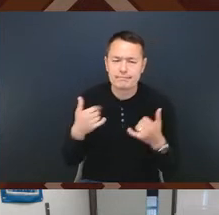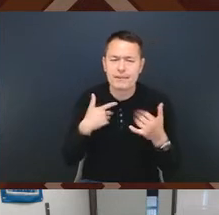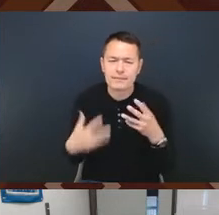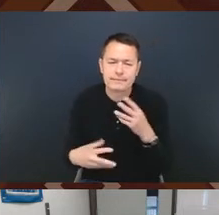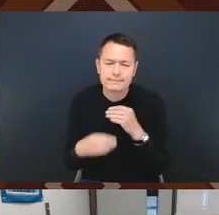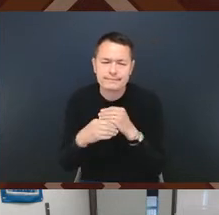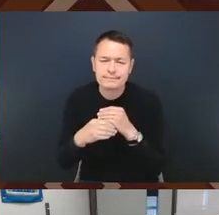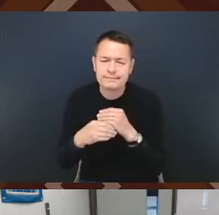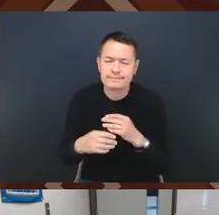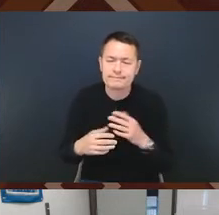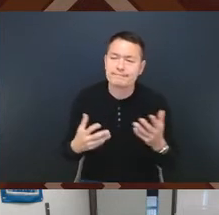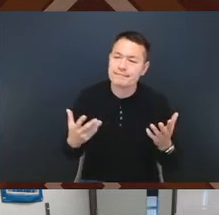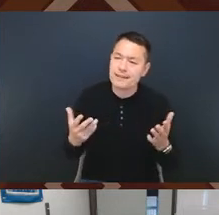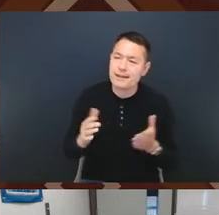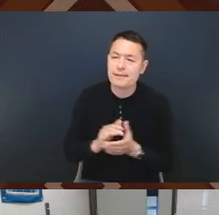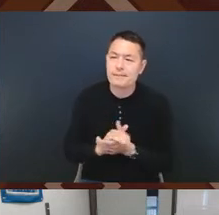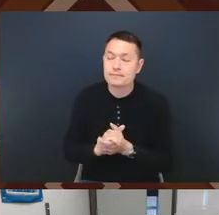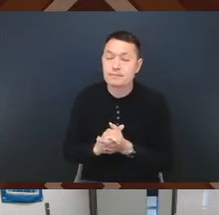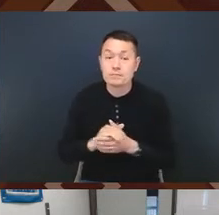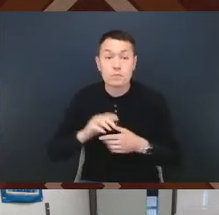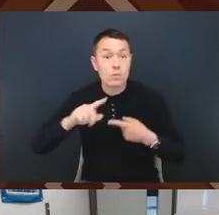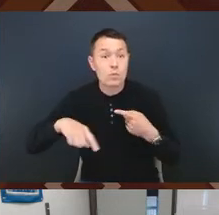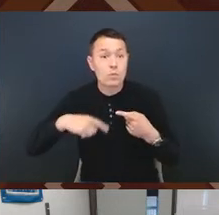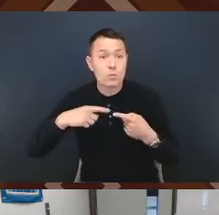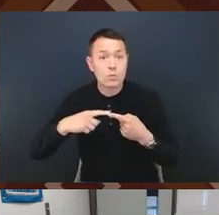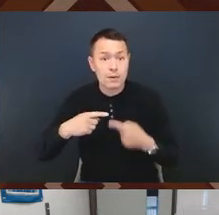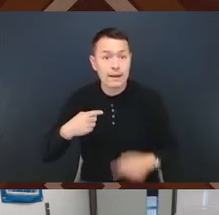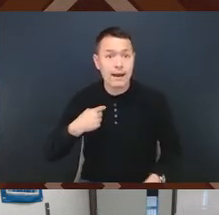basically when I was cleaning together this PowerPoint,